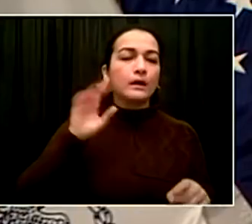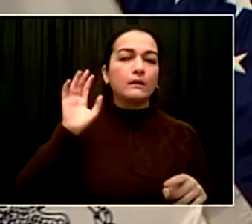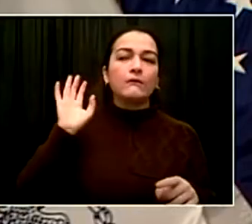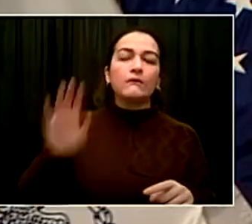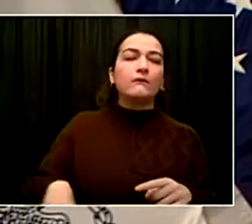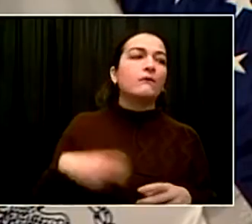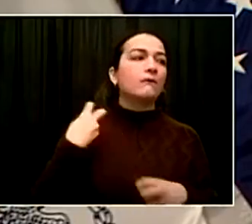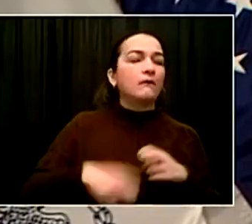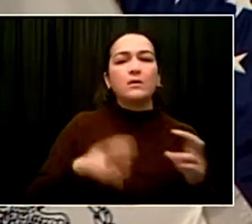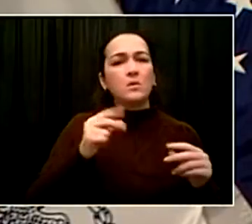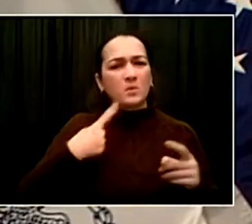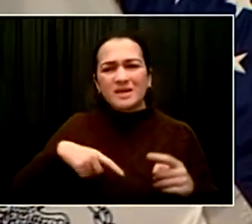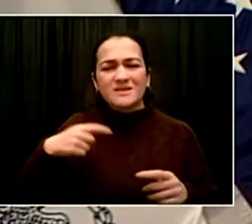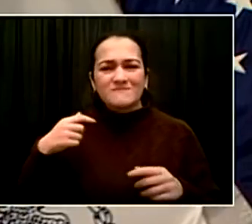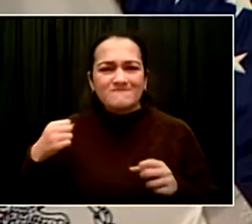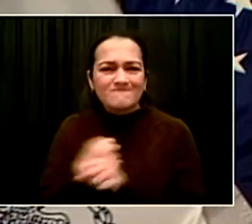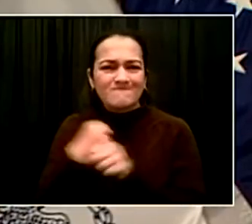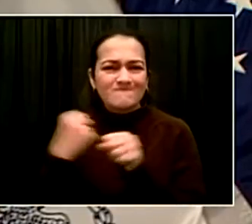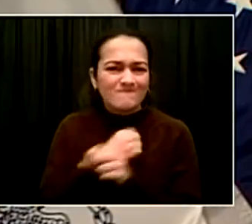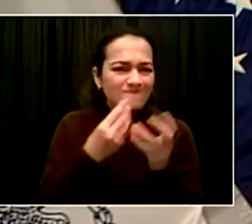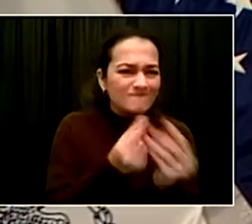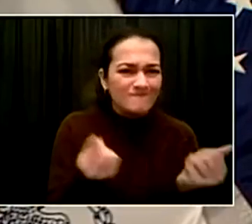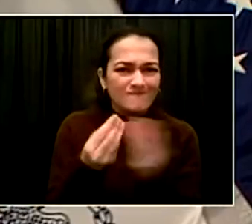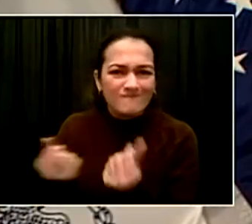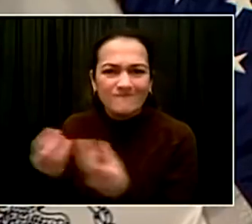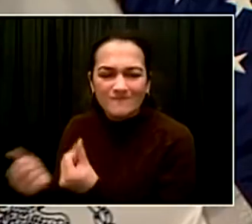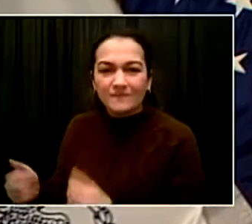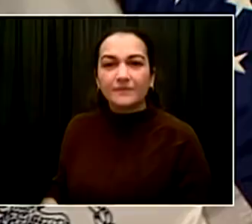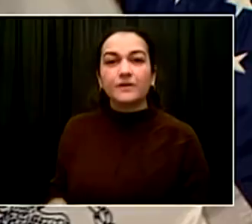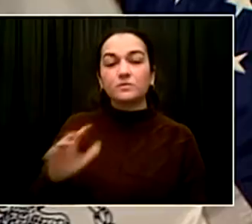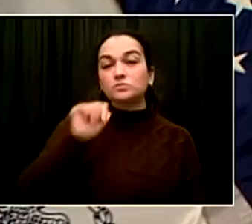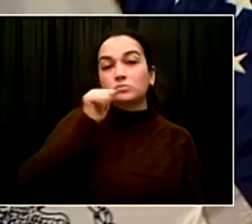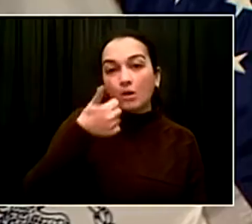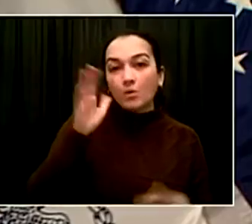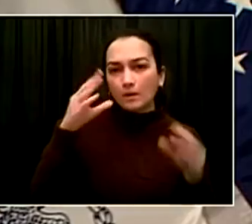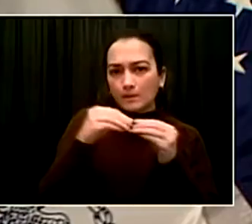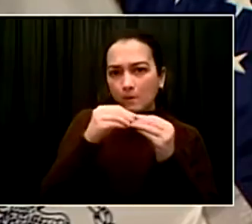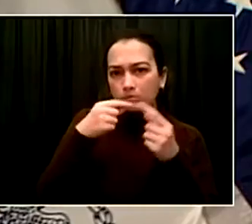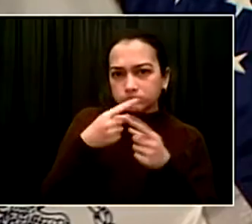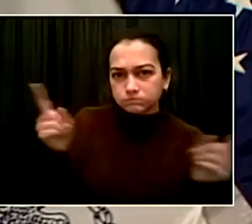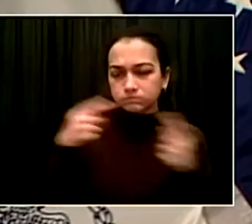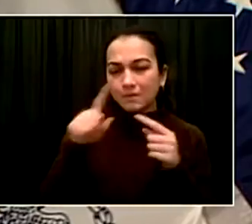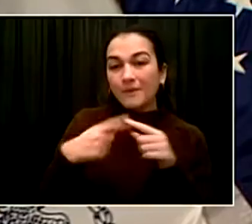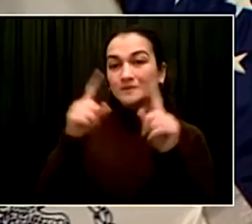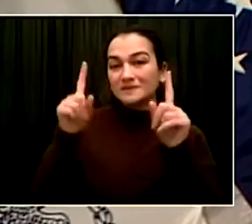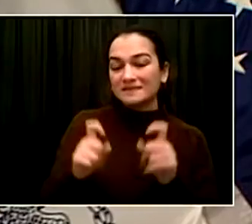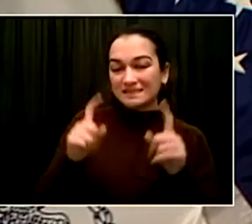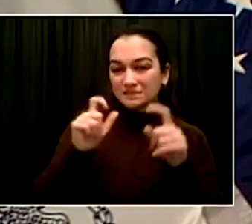GIVE A CLEAR PICTURE OF WHAT WE ANTICIPATE OVER THE NEXT WEEK